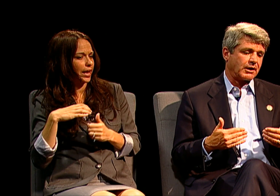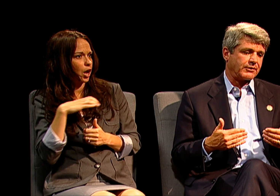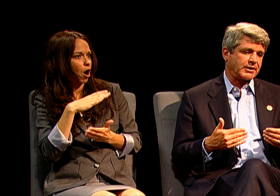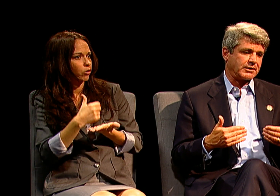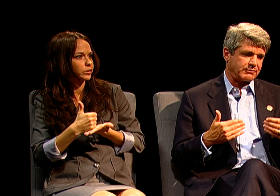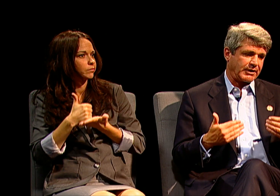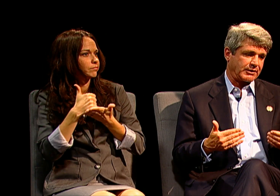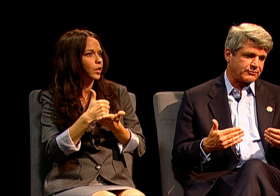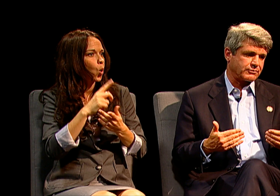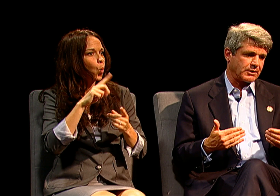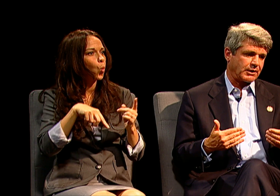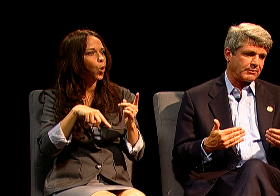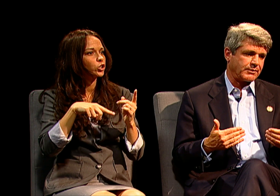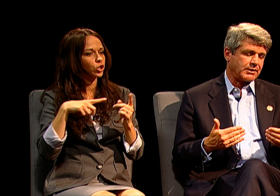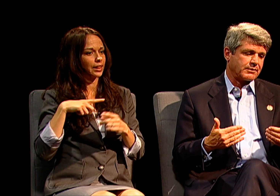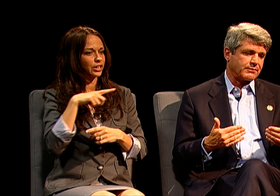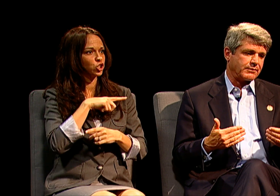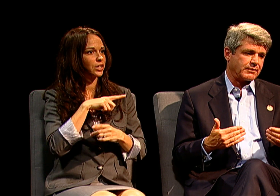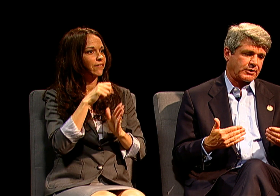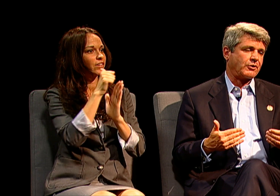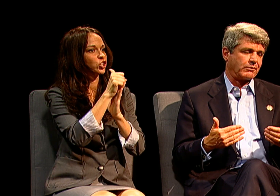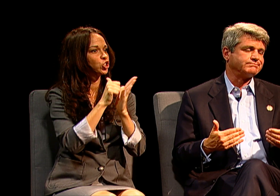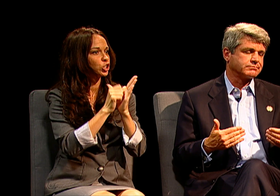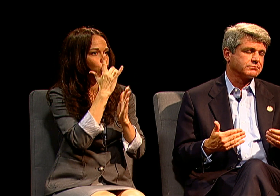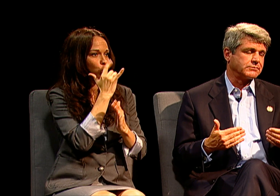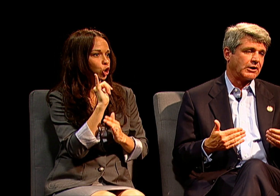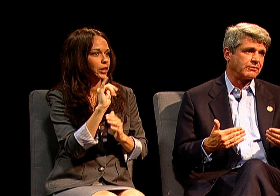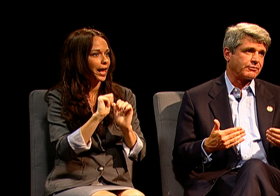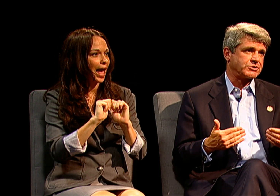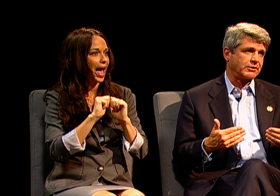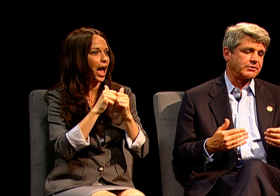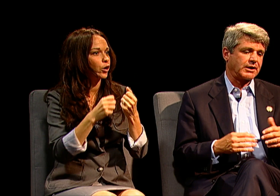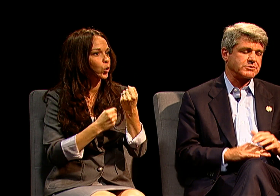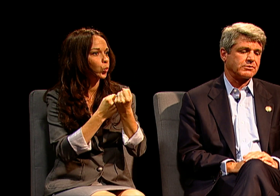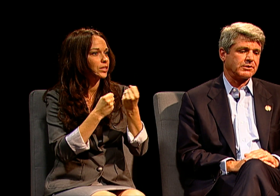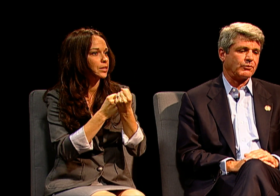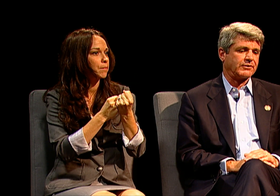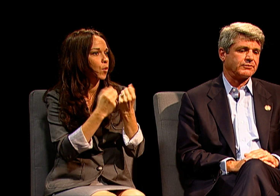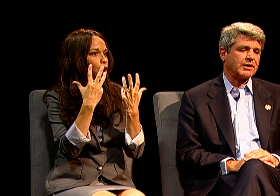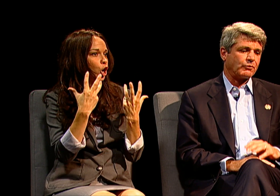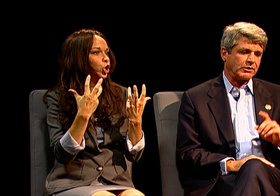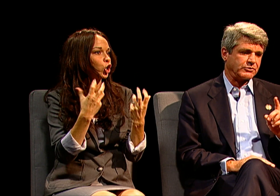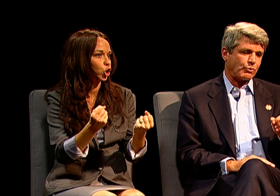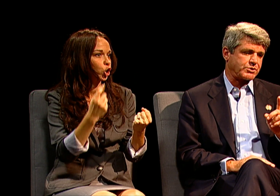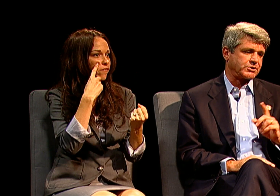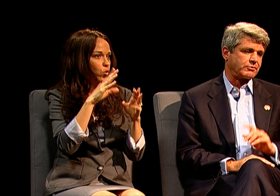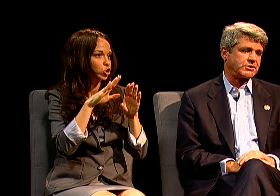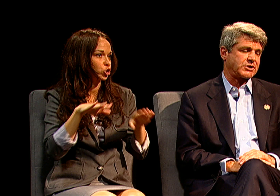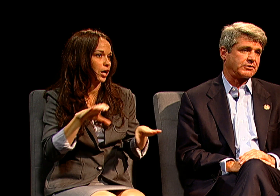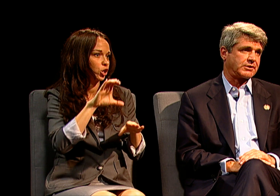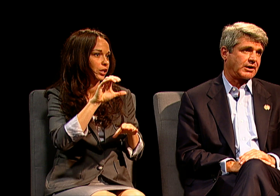THAT CAN ADVANCE A CURE, YOU KNOW, FOR CHILDHOOD CANCER. WE LOSE MORE CHILDREN TO CHILDHOOD CANCER